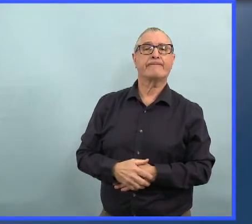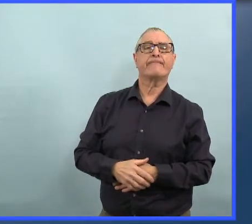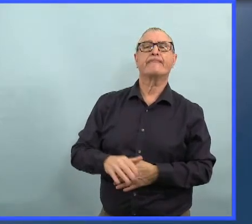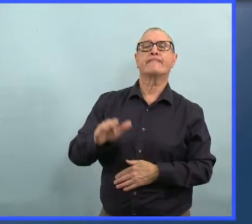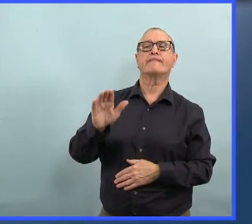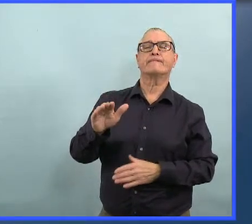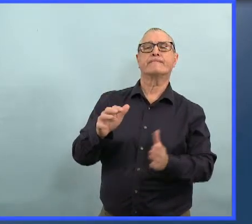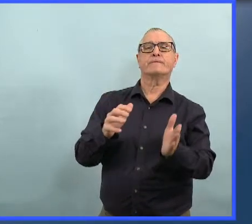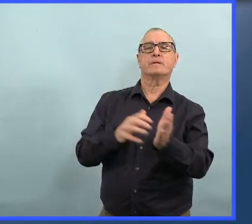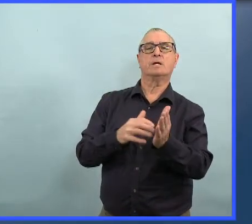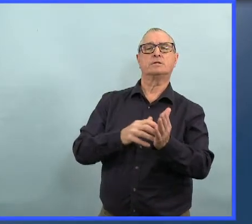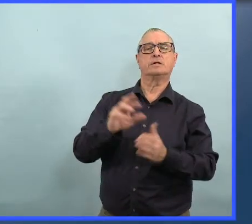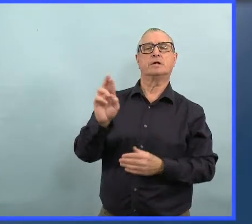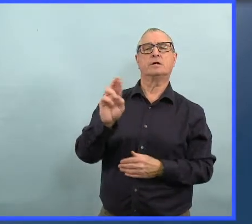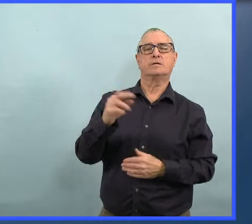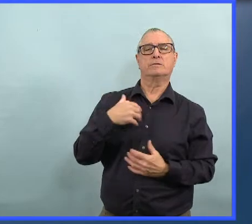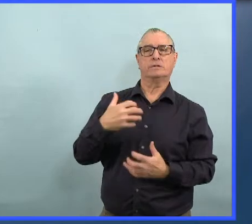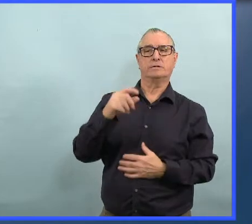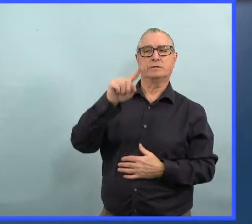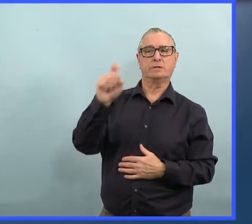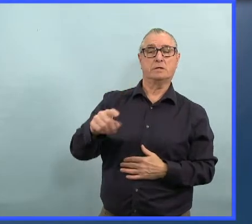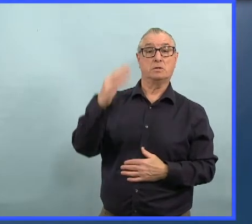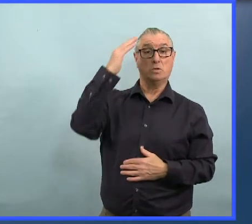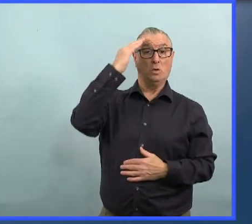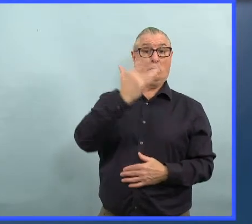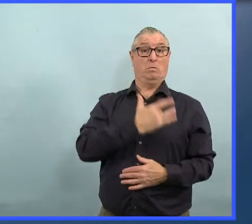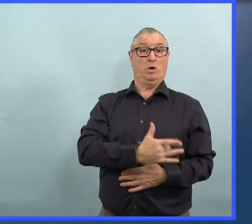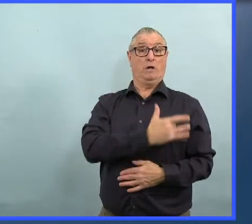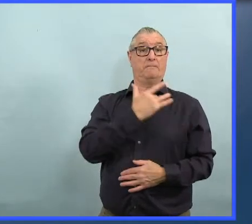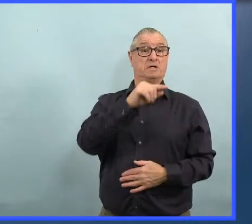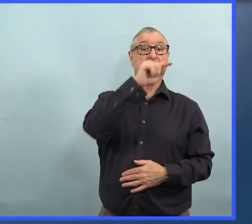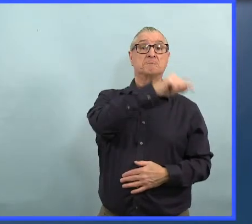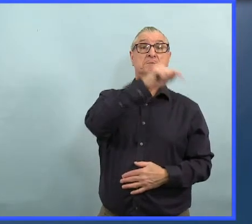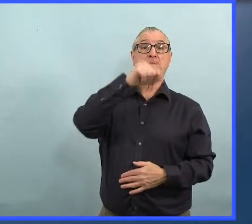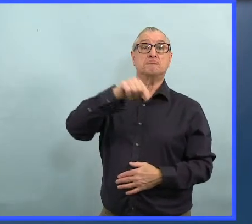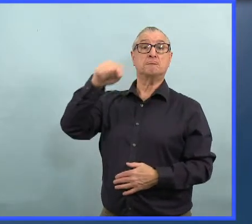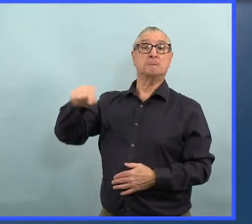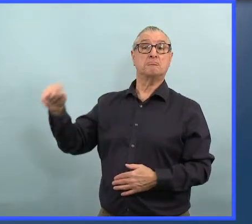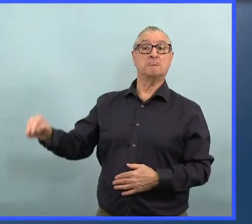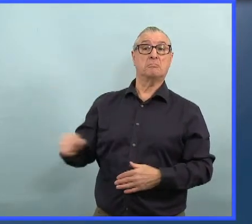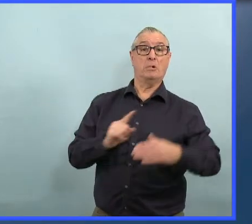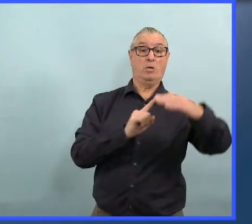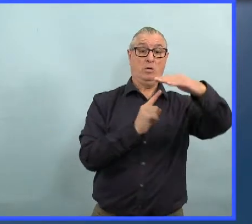most provinces have shortened the isolation period required for omicron infections